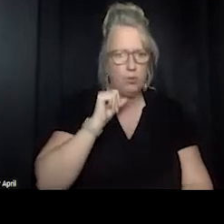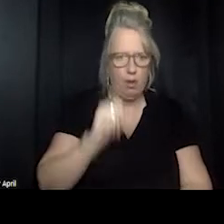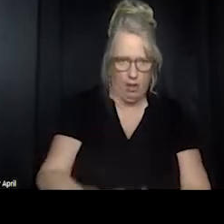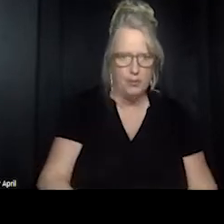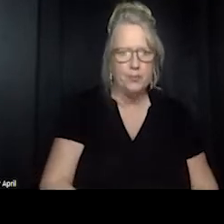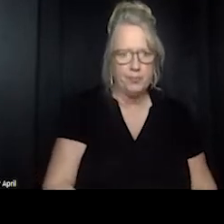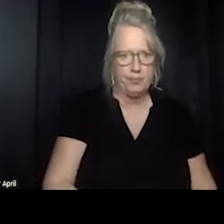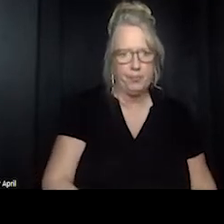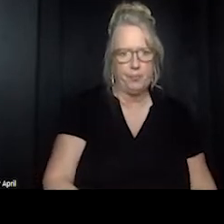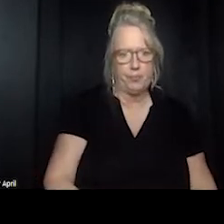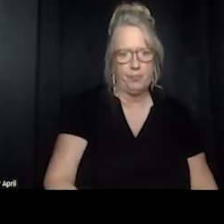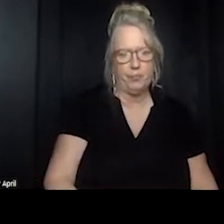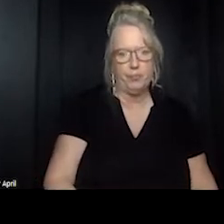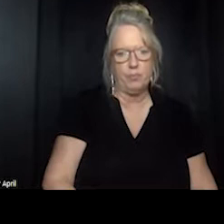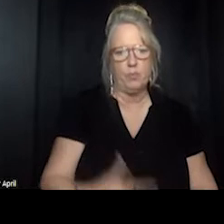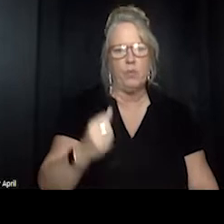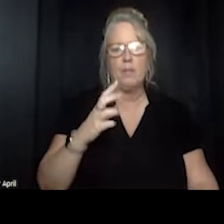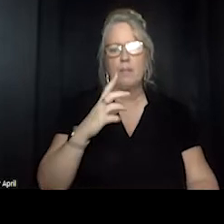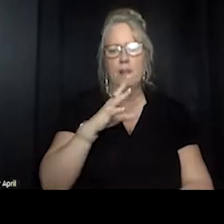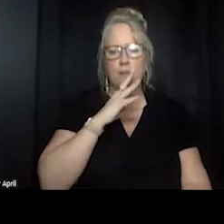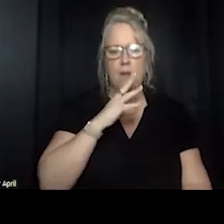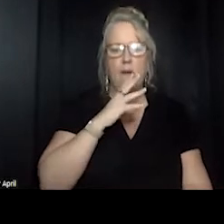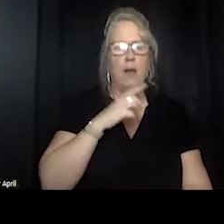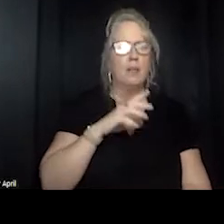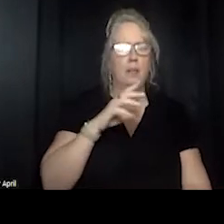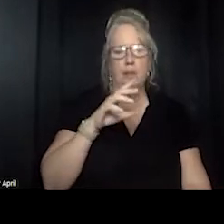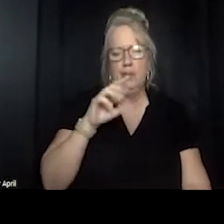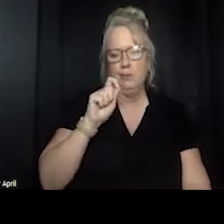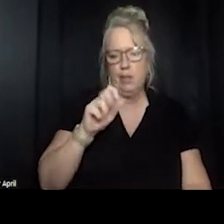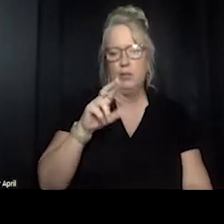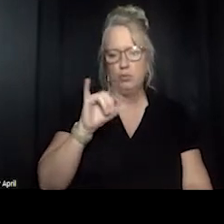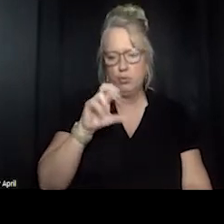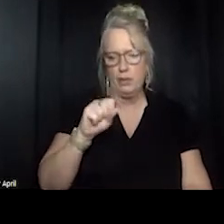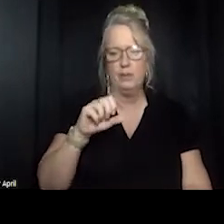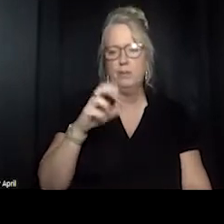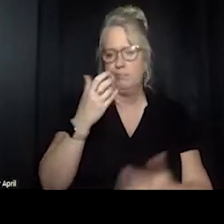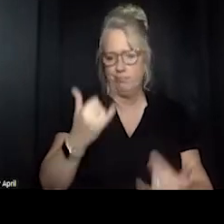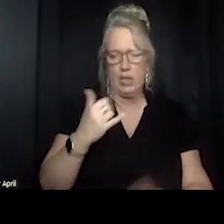AT TALK.CRISISNOW.CO MUCH, LOWER RIGHT THERE. YOU SIGN UP FOR THE